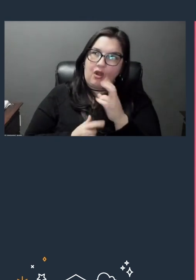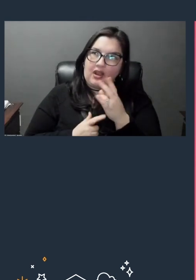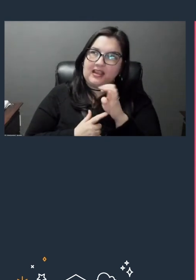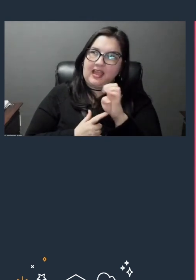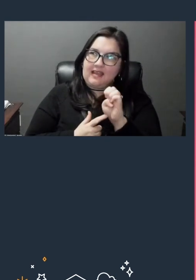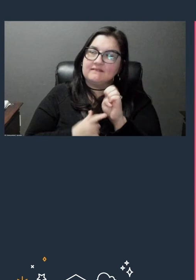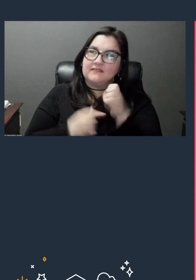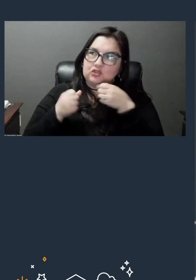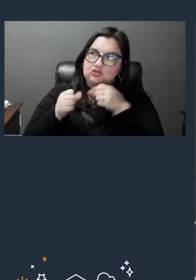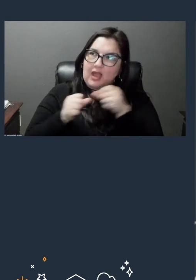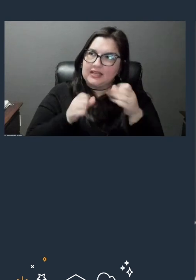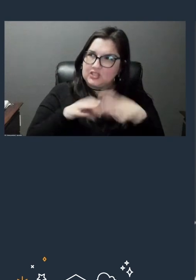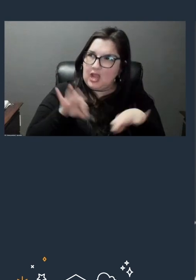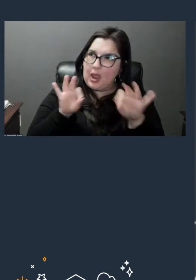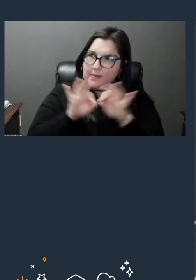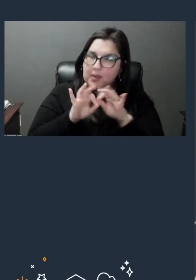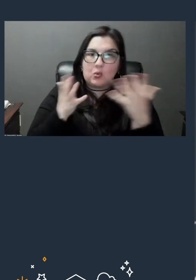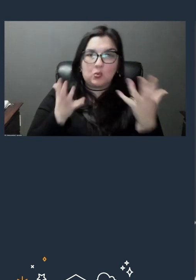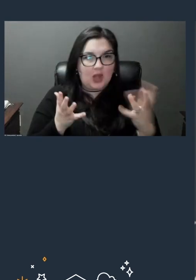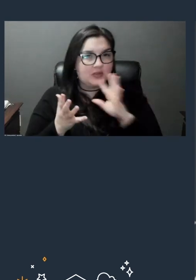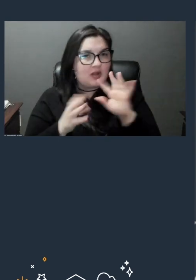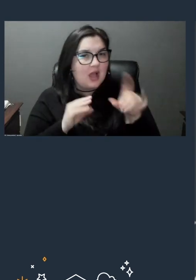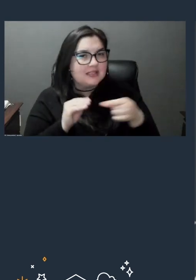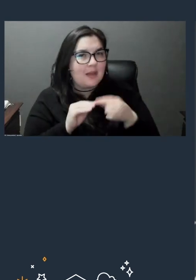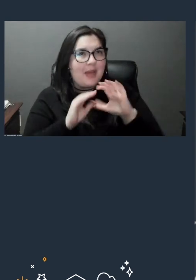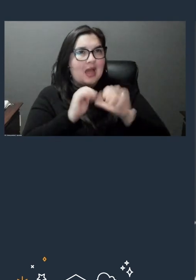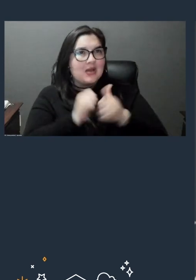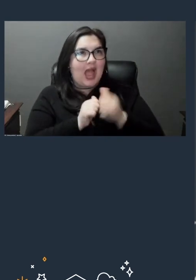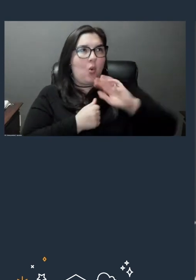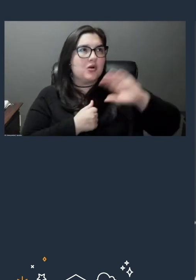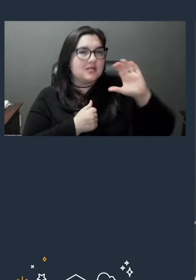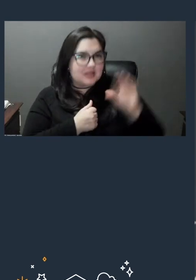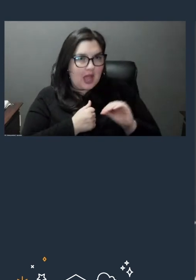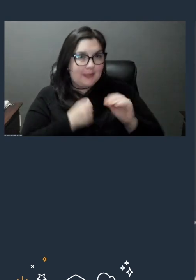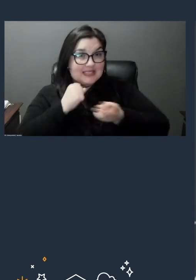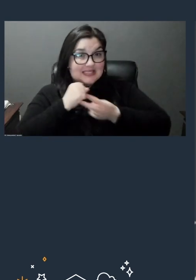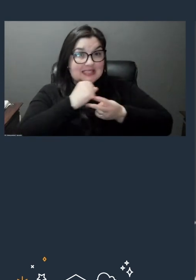We talk about how companies are storing petabytes of data,